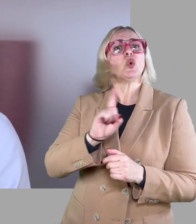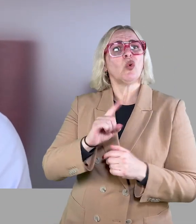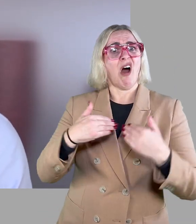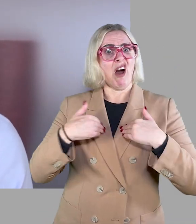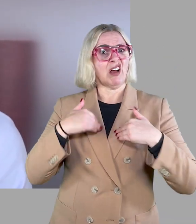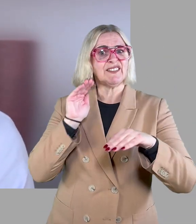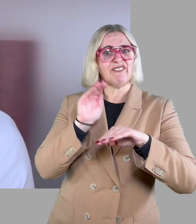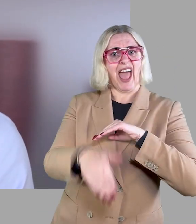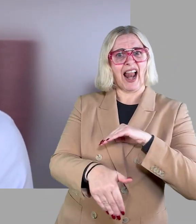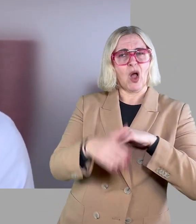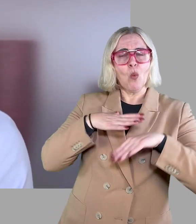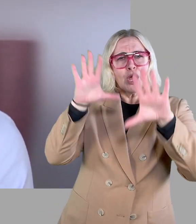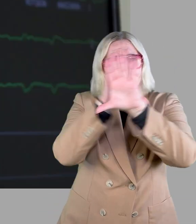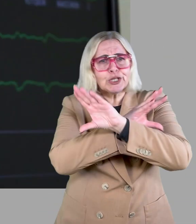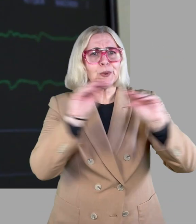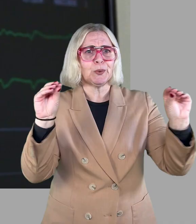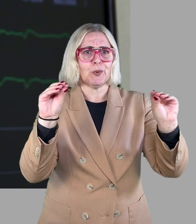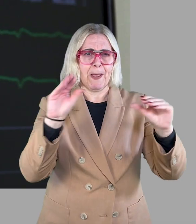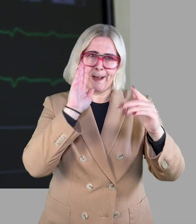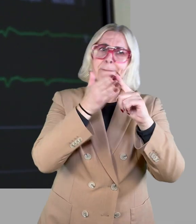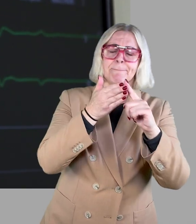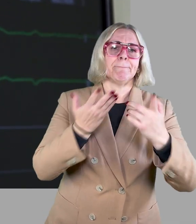to address the global burden of heart failure today.